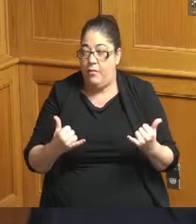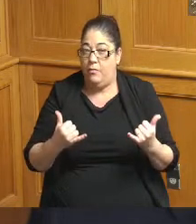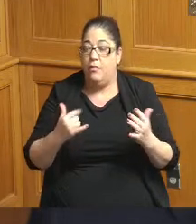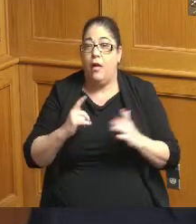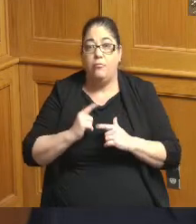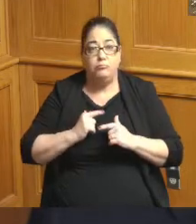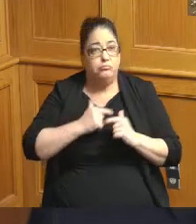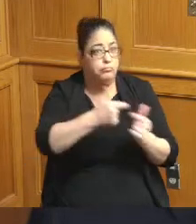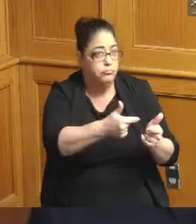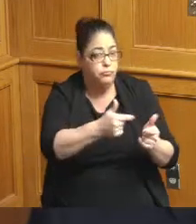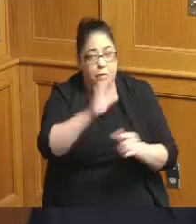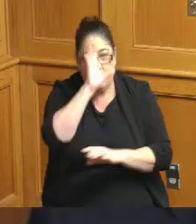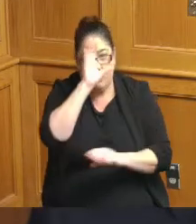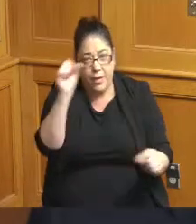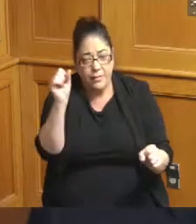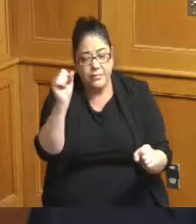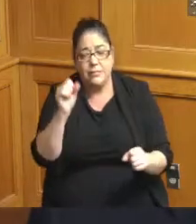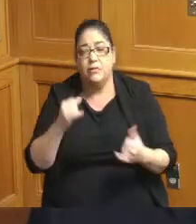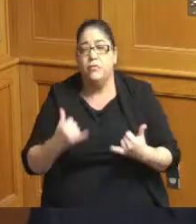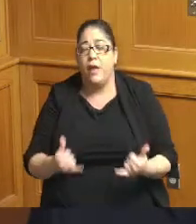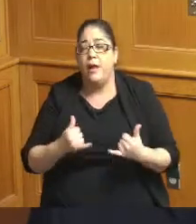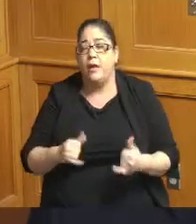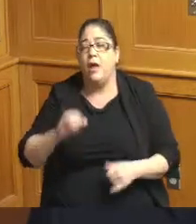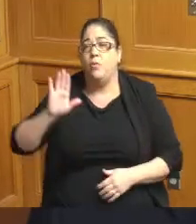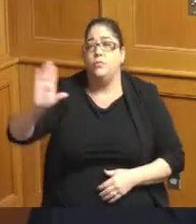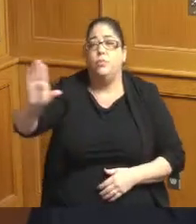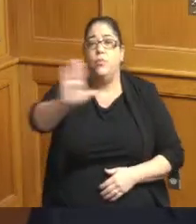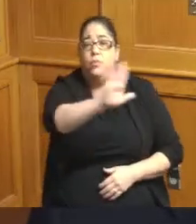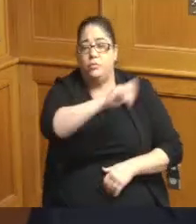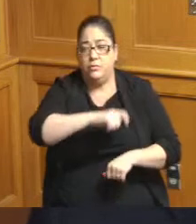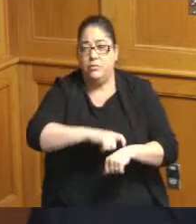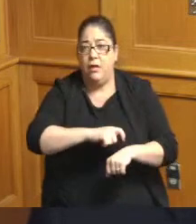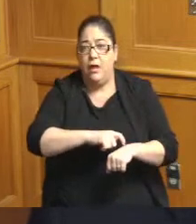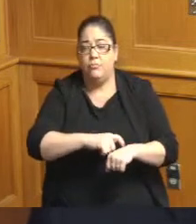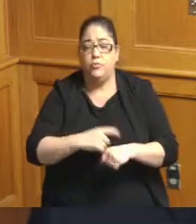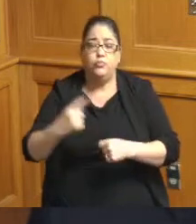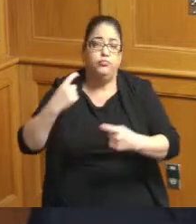to you as I said this is really the Board's time to ask questions to the degree that we